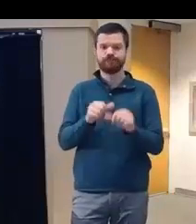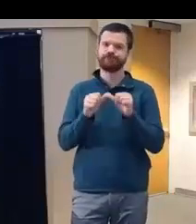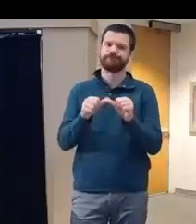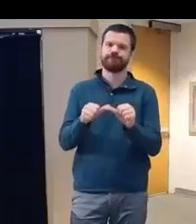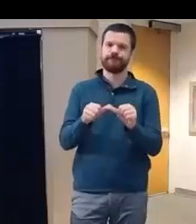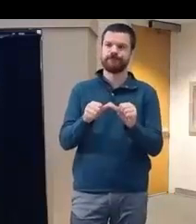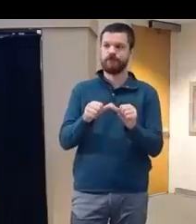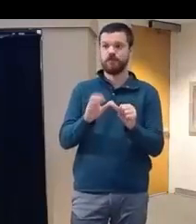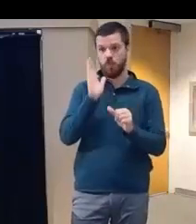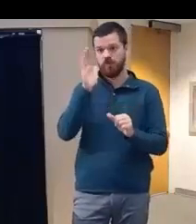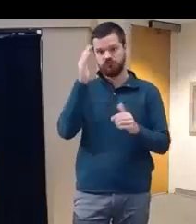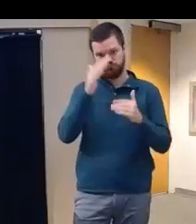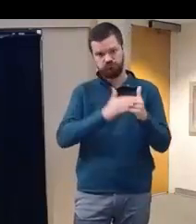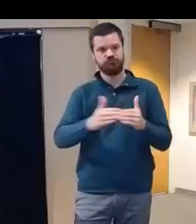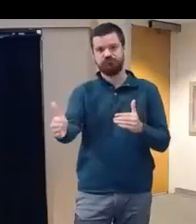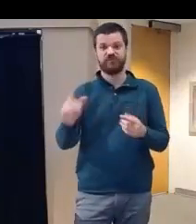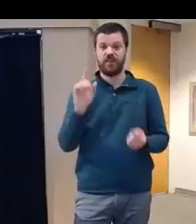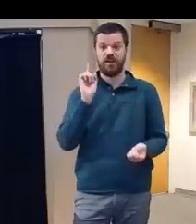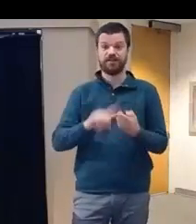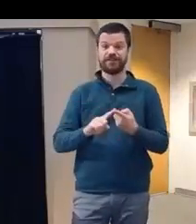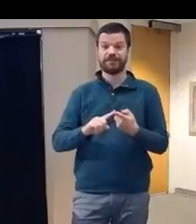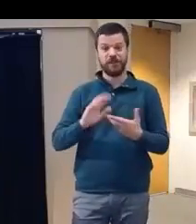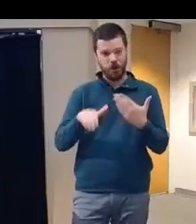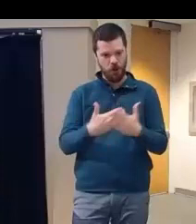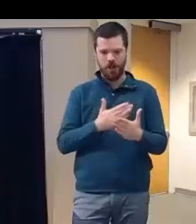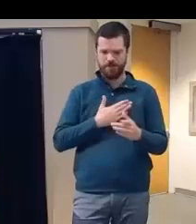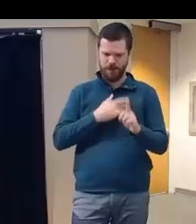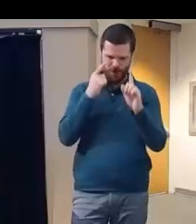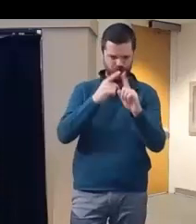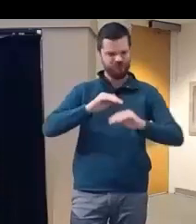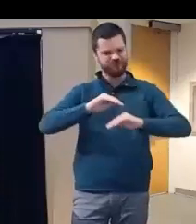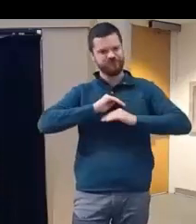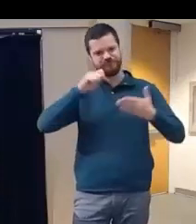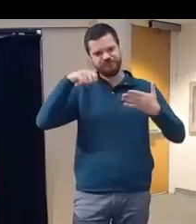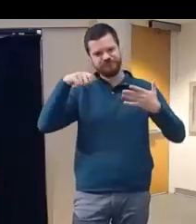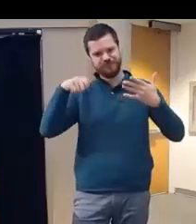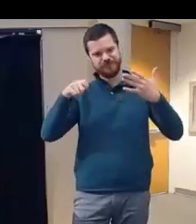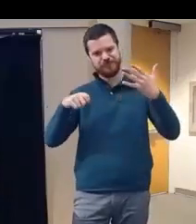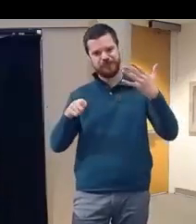think and talk a lot about it until until all of my goals are met and in the era um in the home of